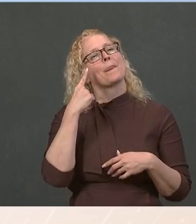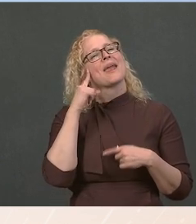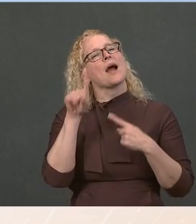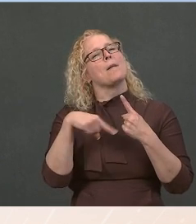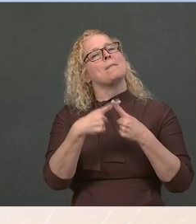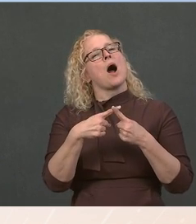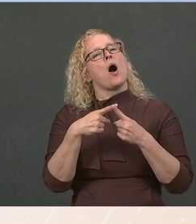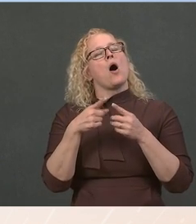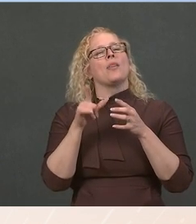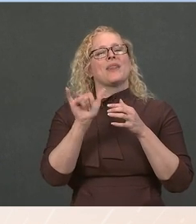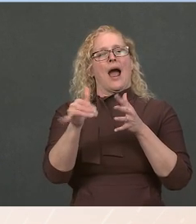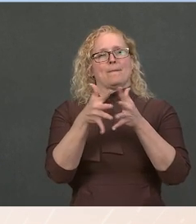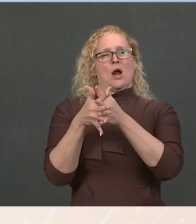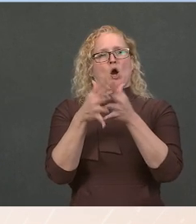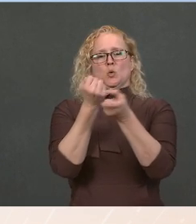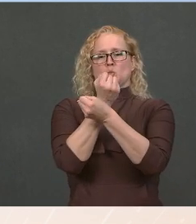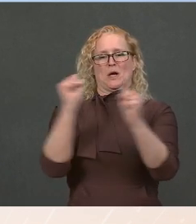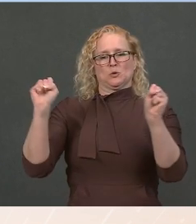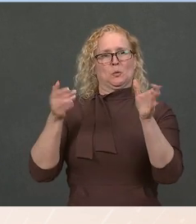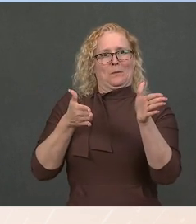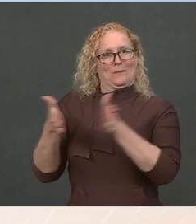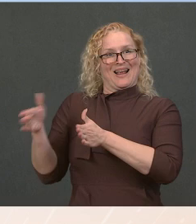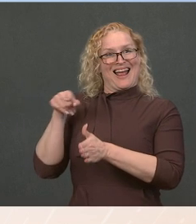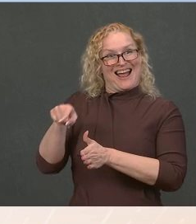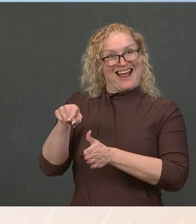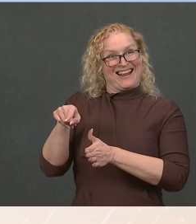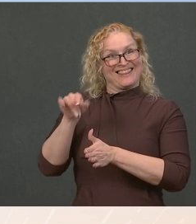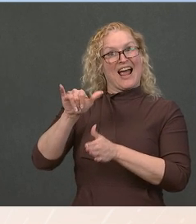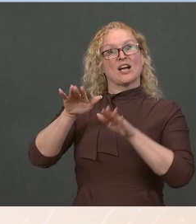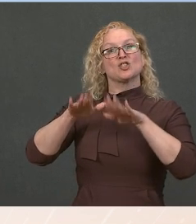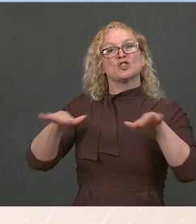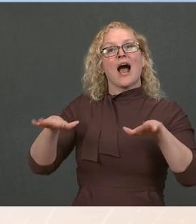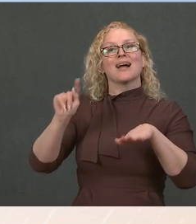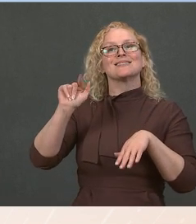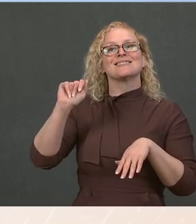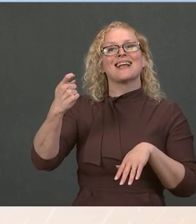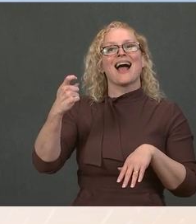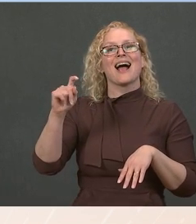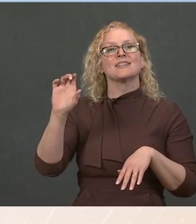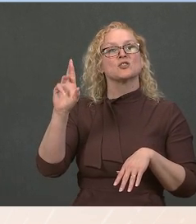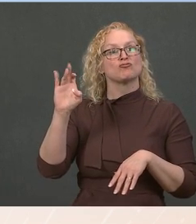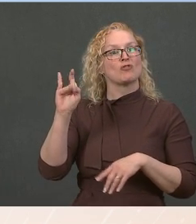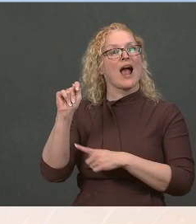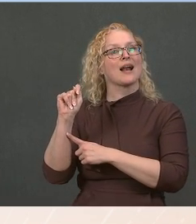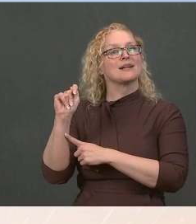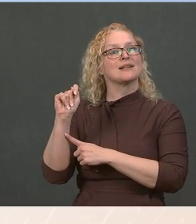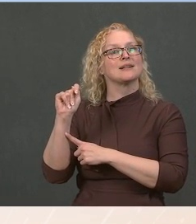which the American public is already feeling -- right? If you are a family -- 9 out of 10 families with kids